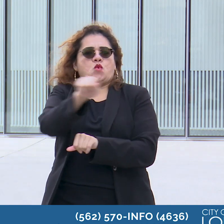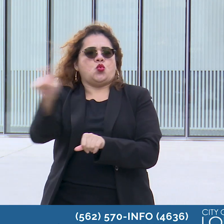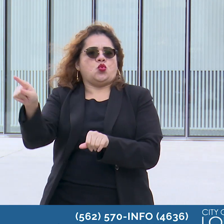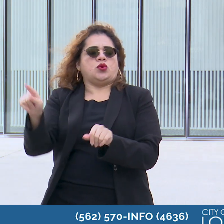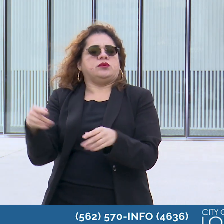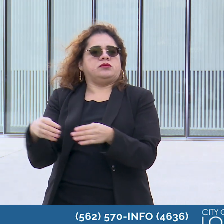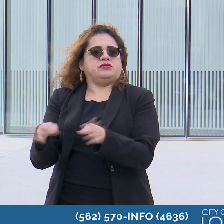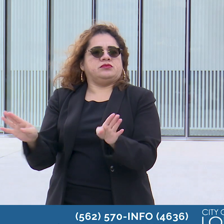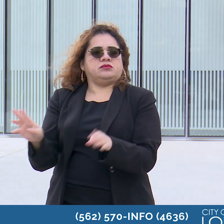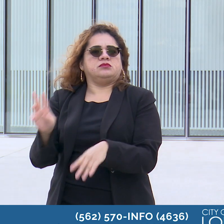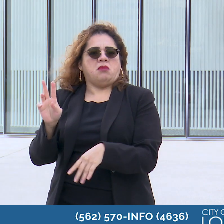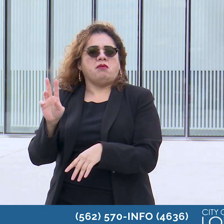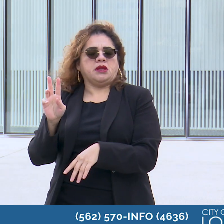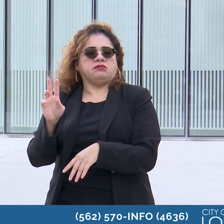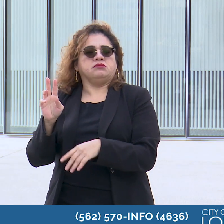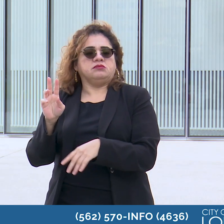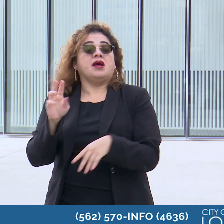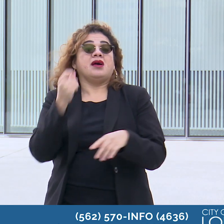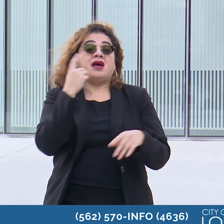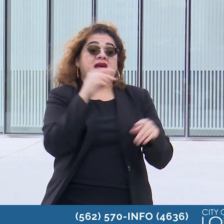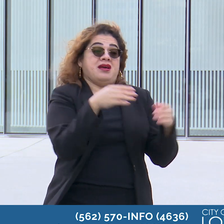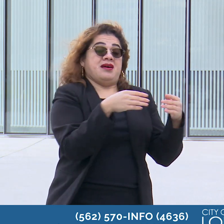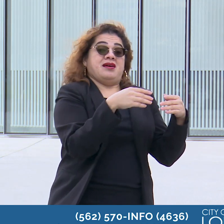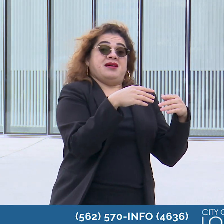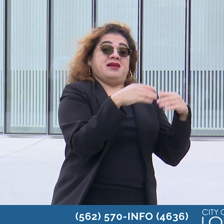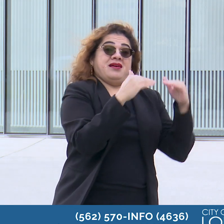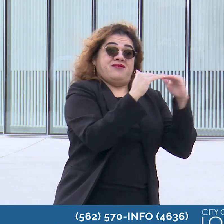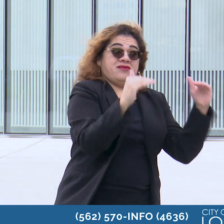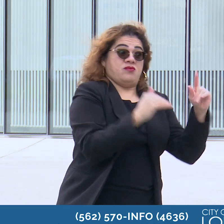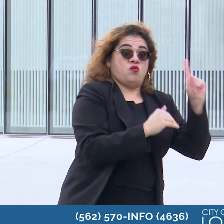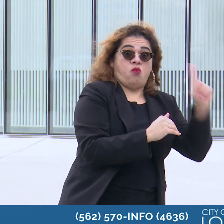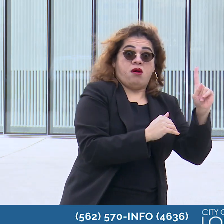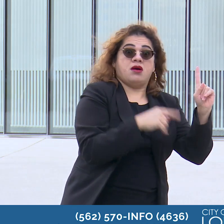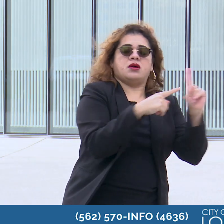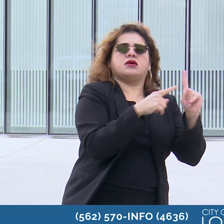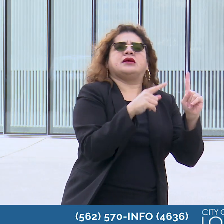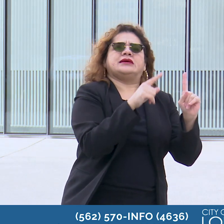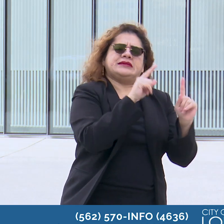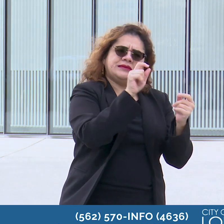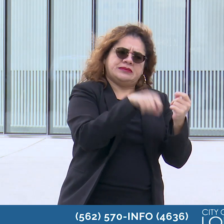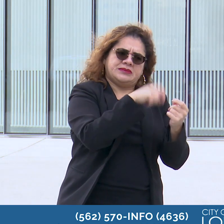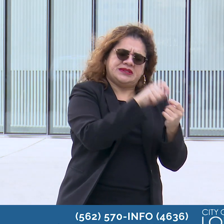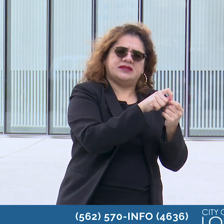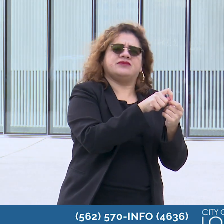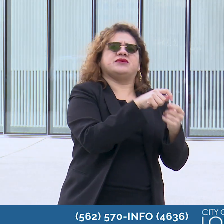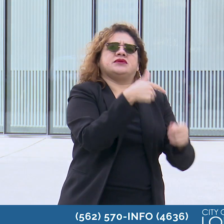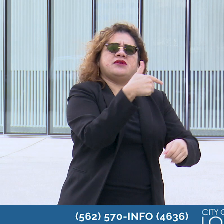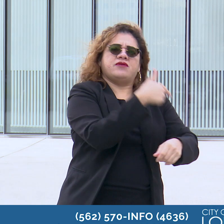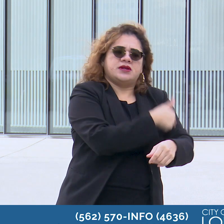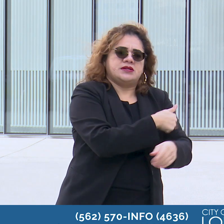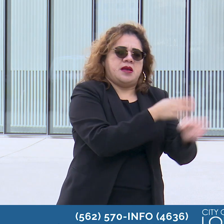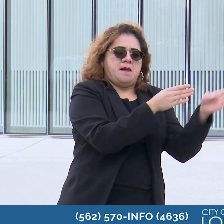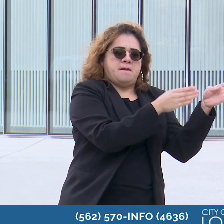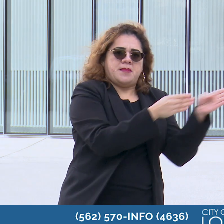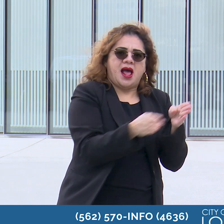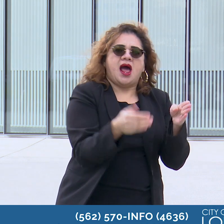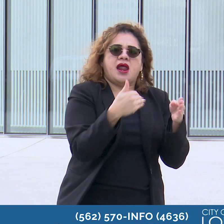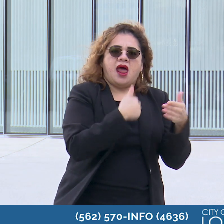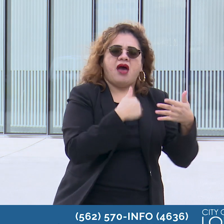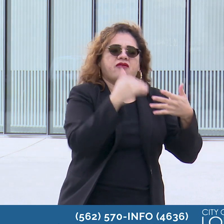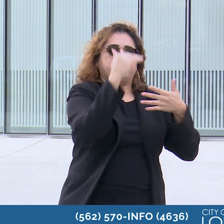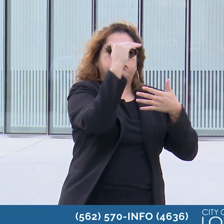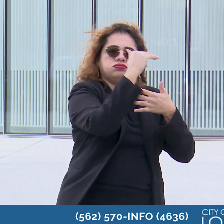Phase one is much more of a specified vaccine plan that lists people in order as we go through